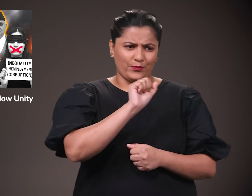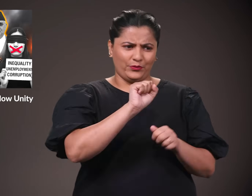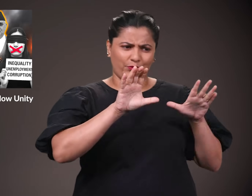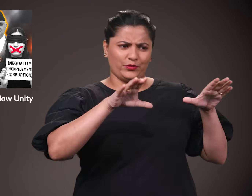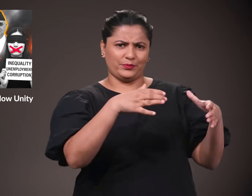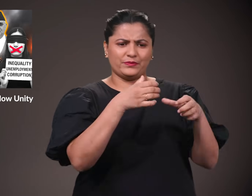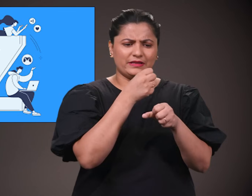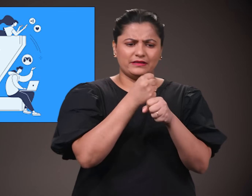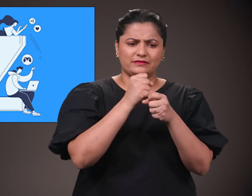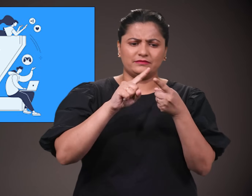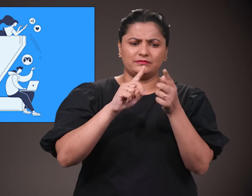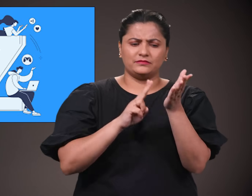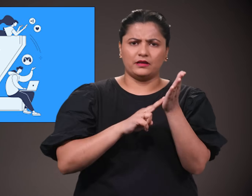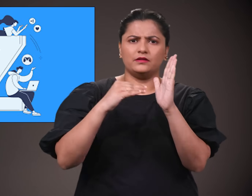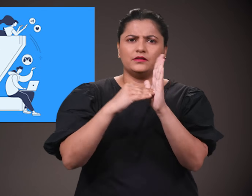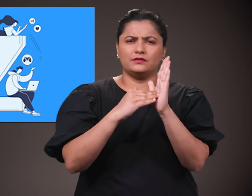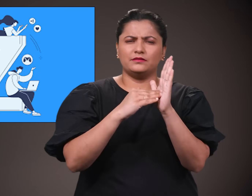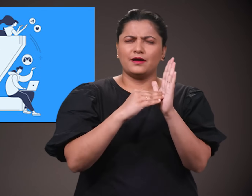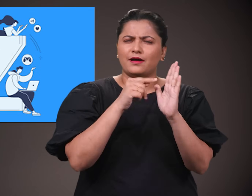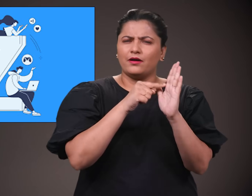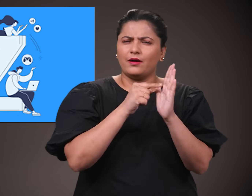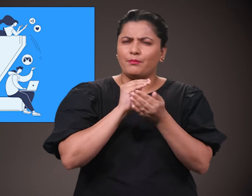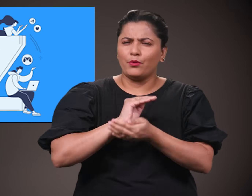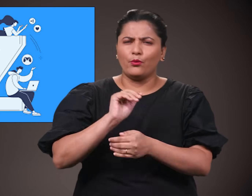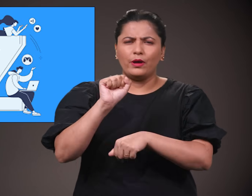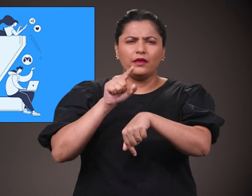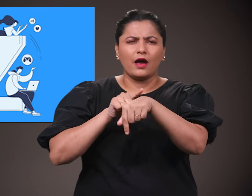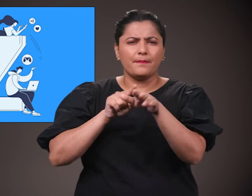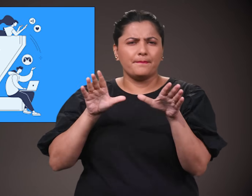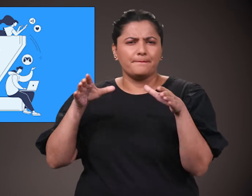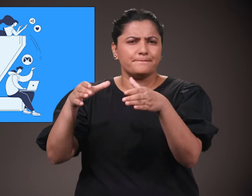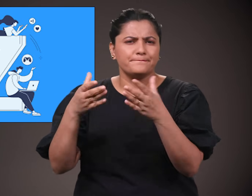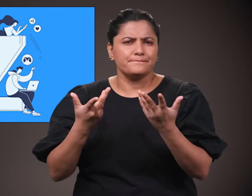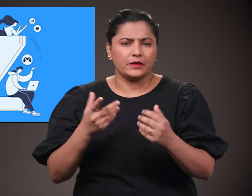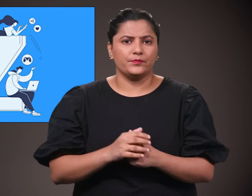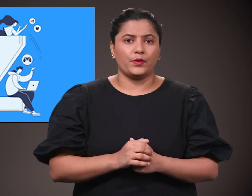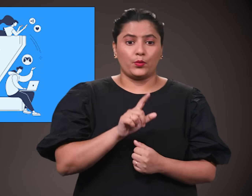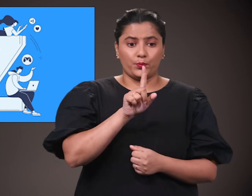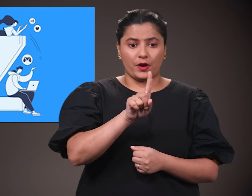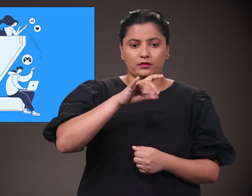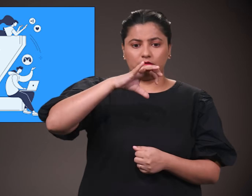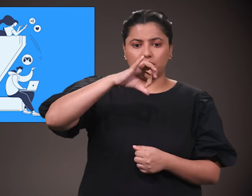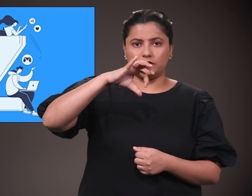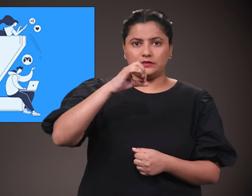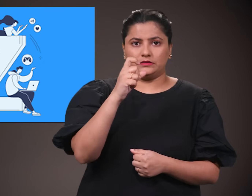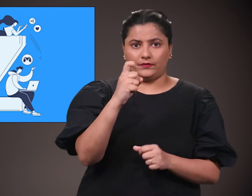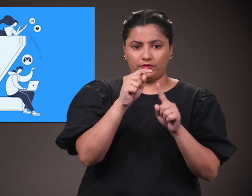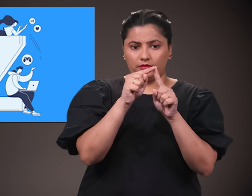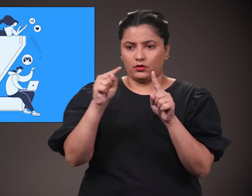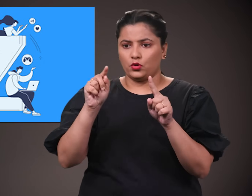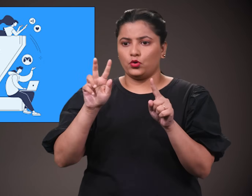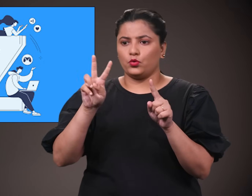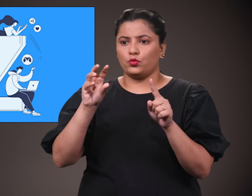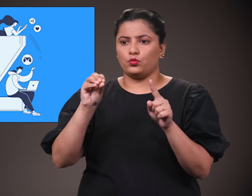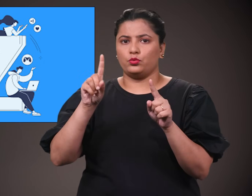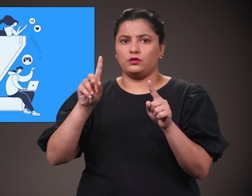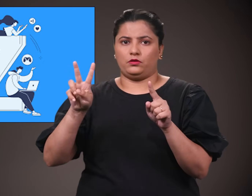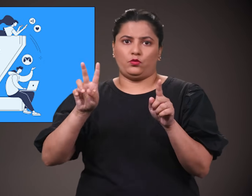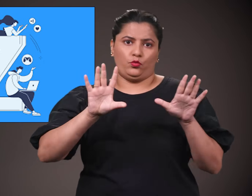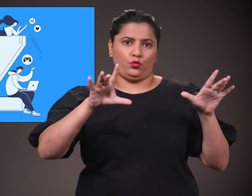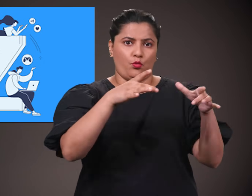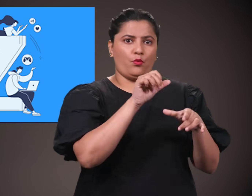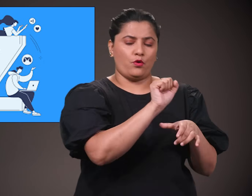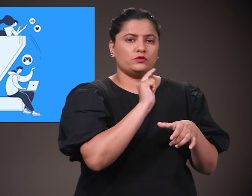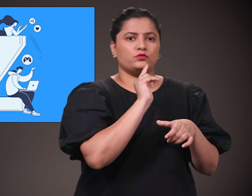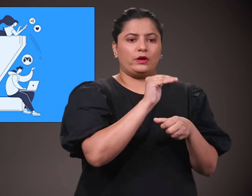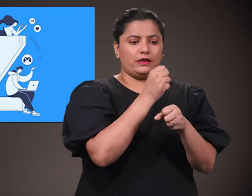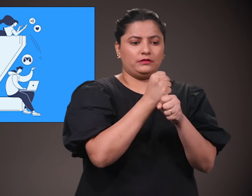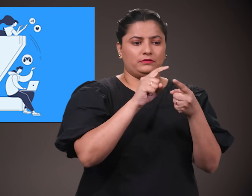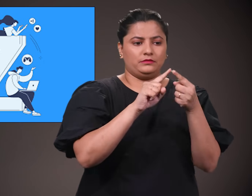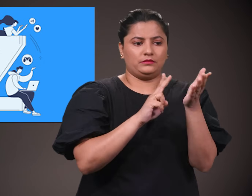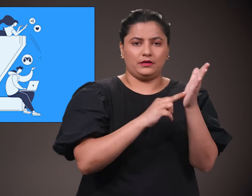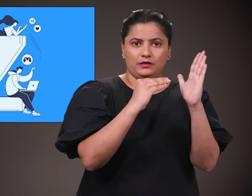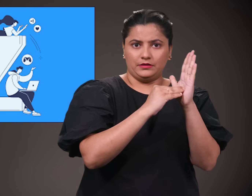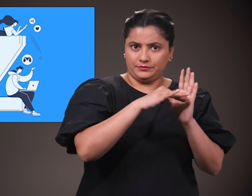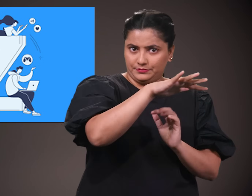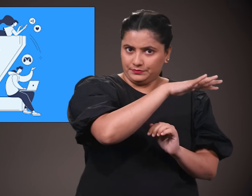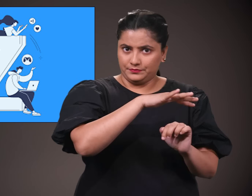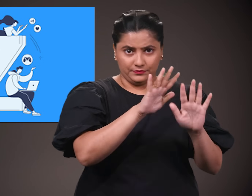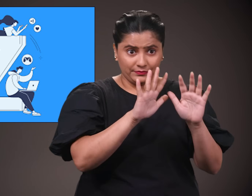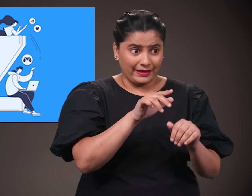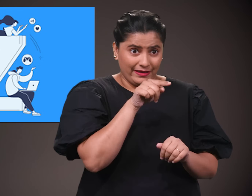Gen Z is a group of generation born between 1997 to 2012.